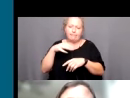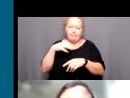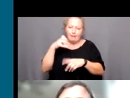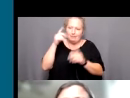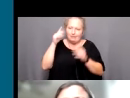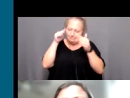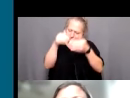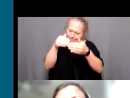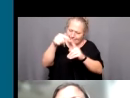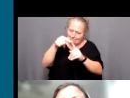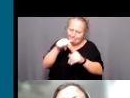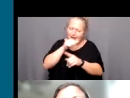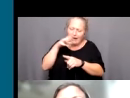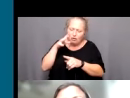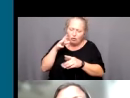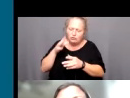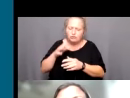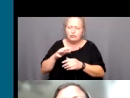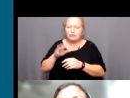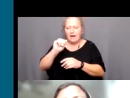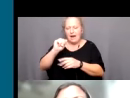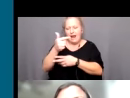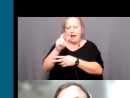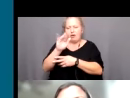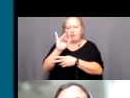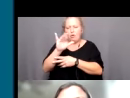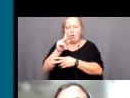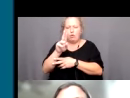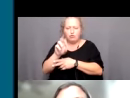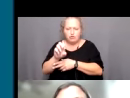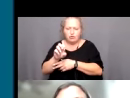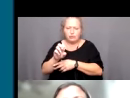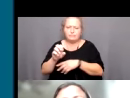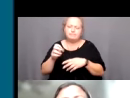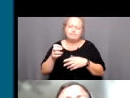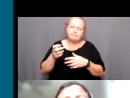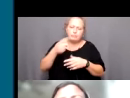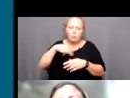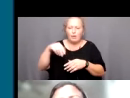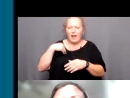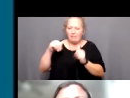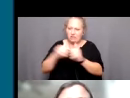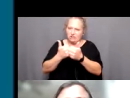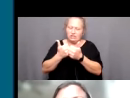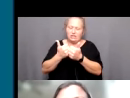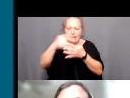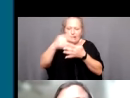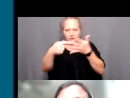agriculture, we have sort of all these challenges that come into place. We